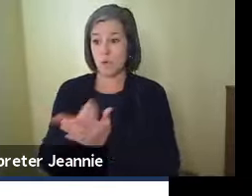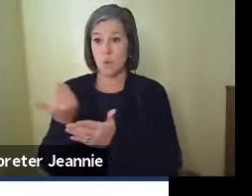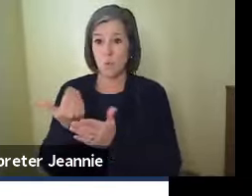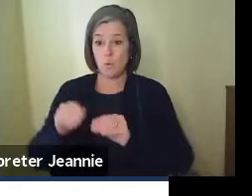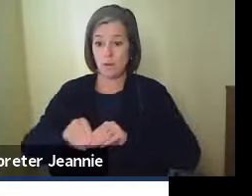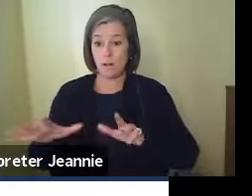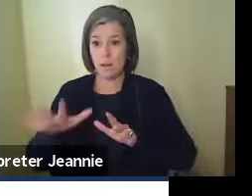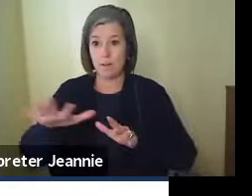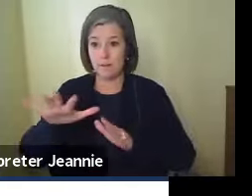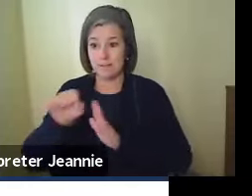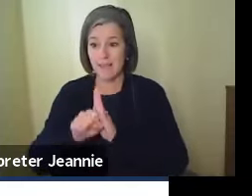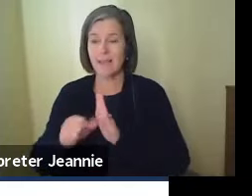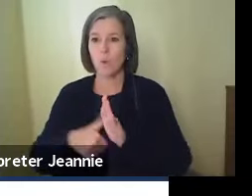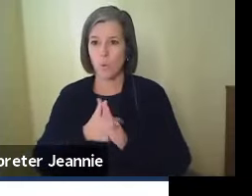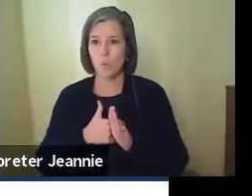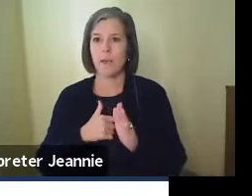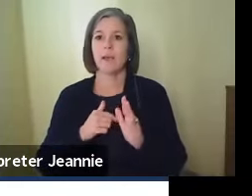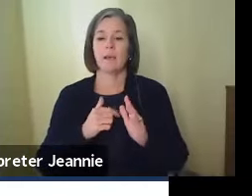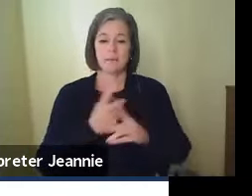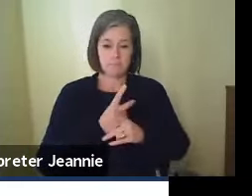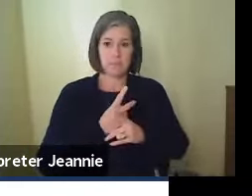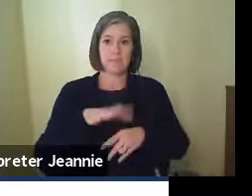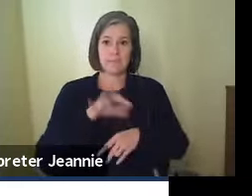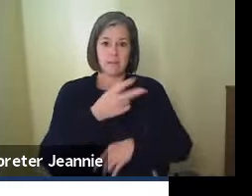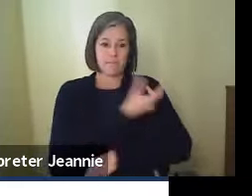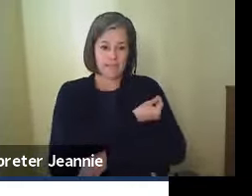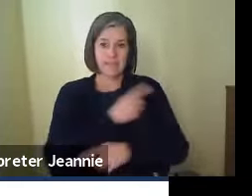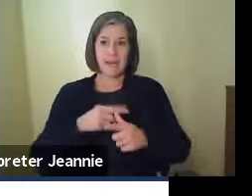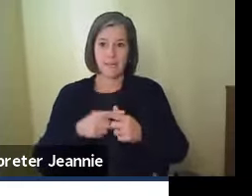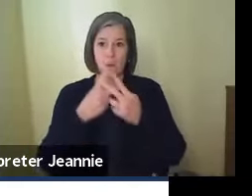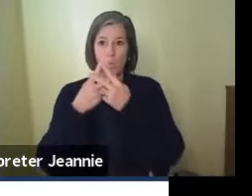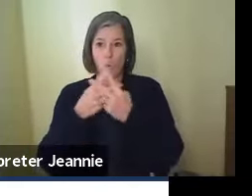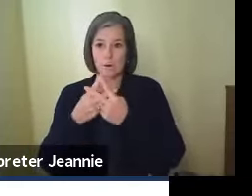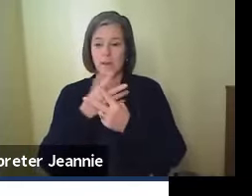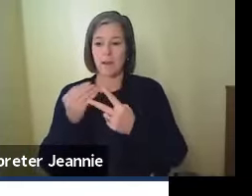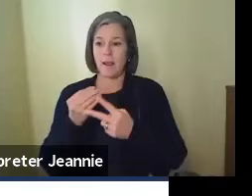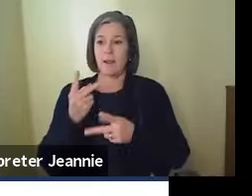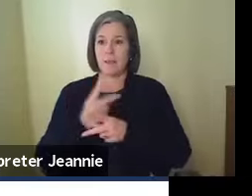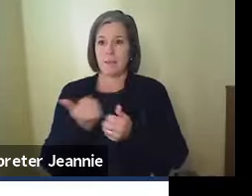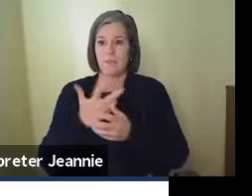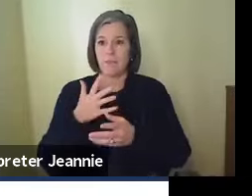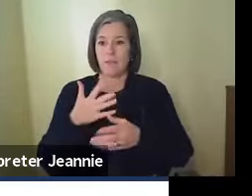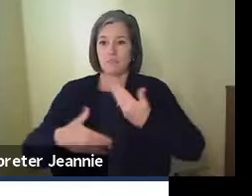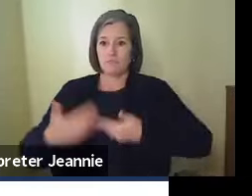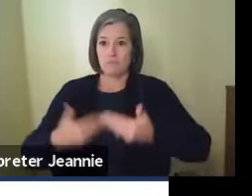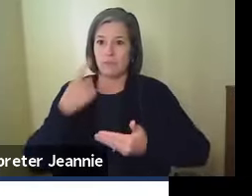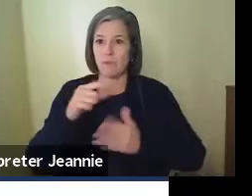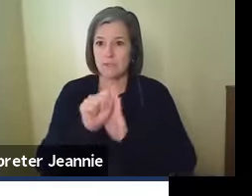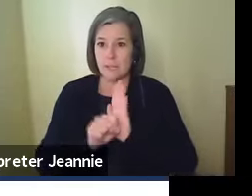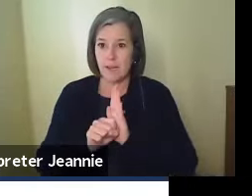people and quarantine and isolate. All of the things we are doing right now are things that we do on a regular basis when we have